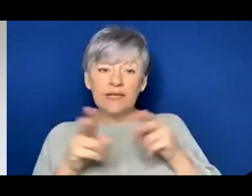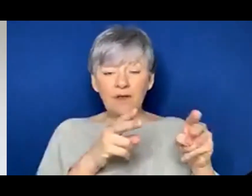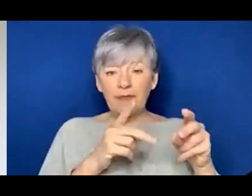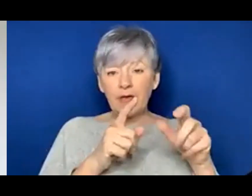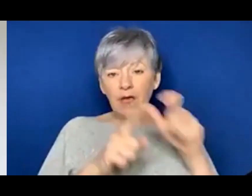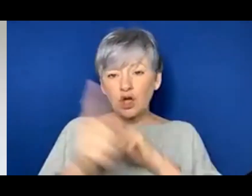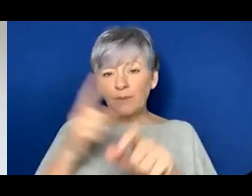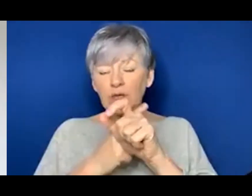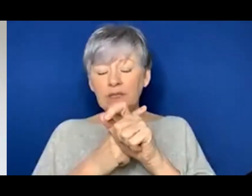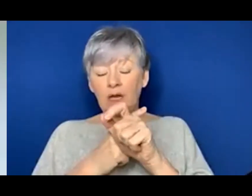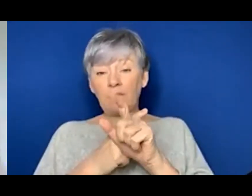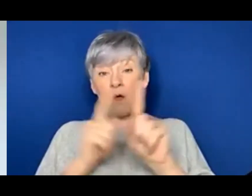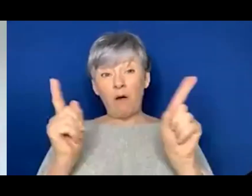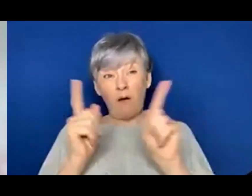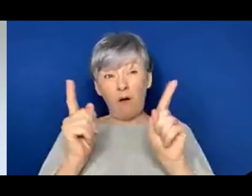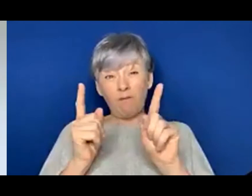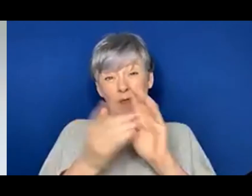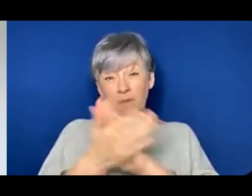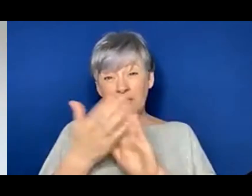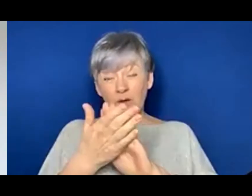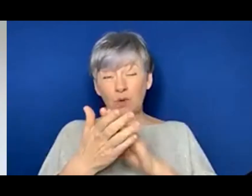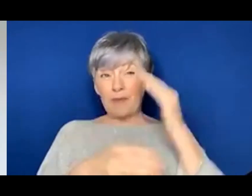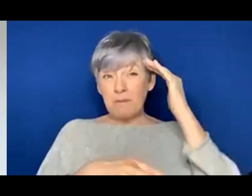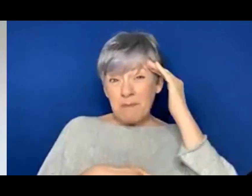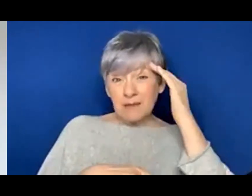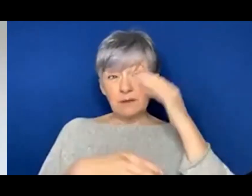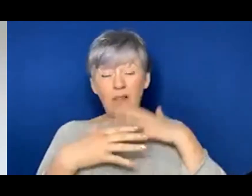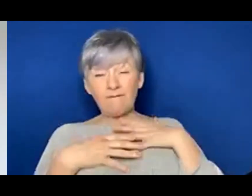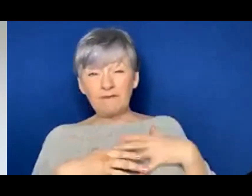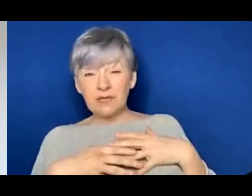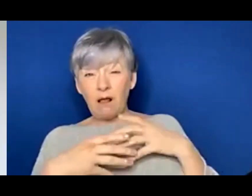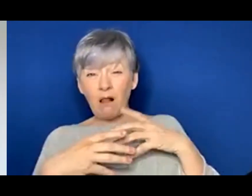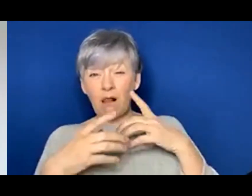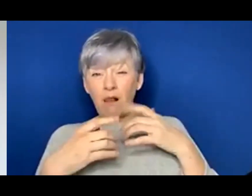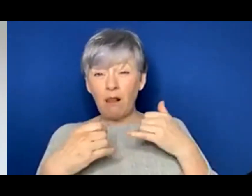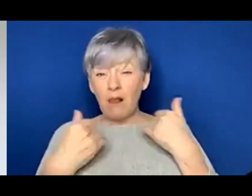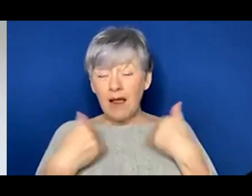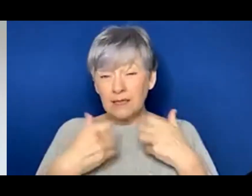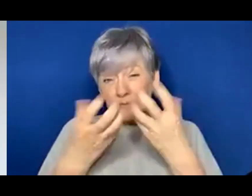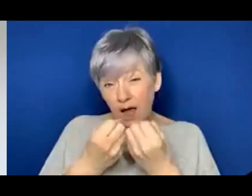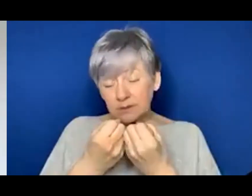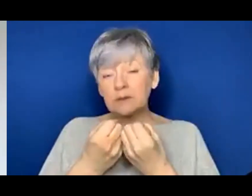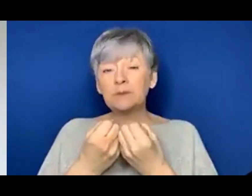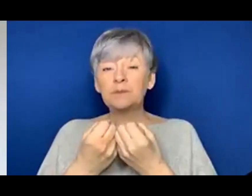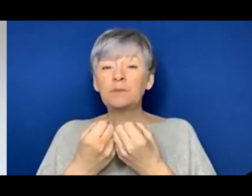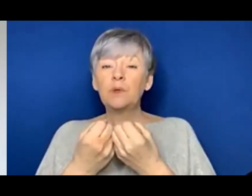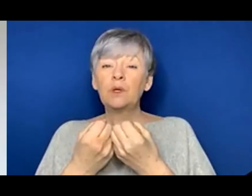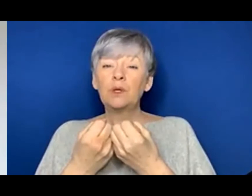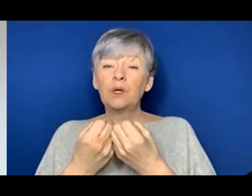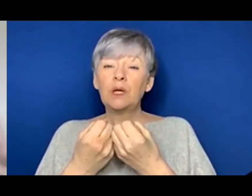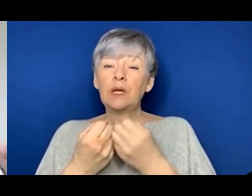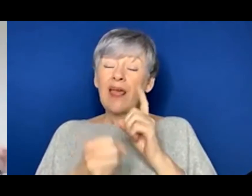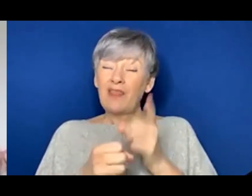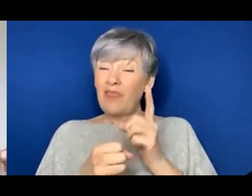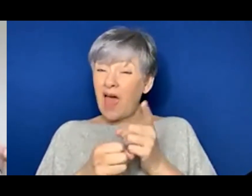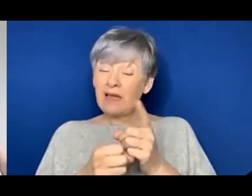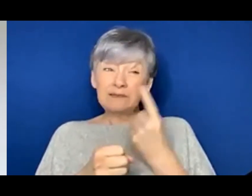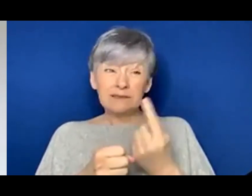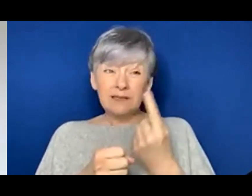that a mental and physical condition have. That is itself a curious start.